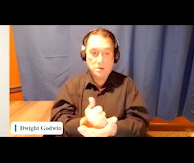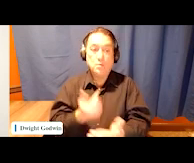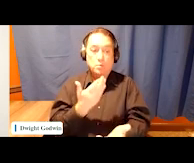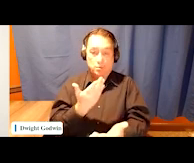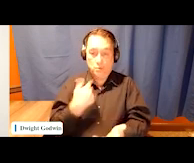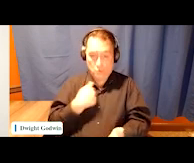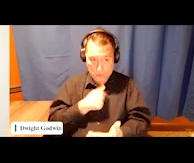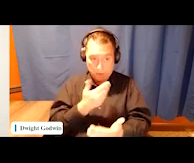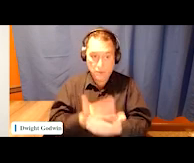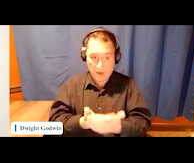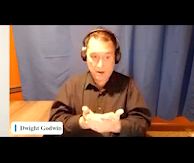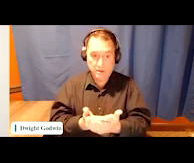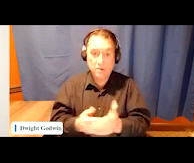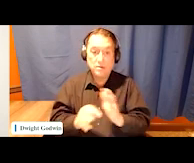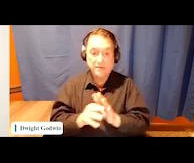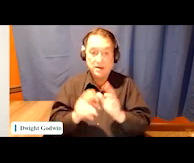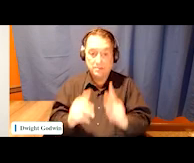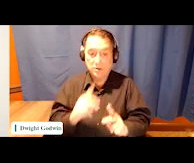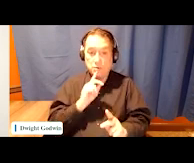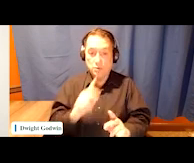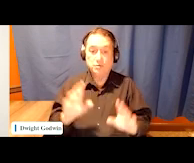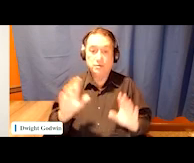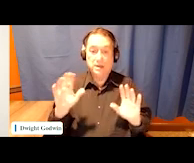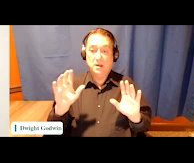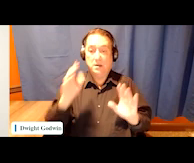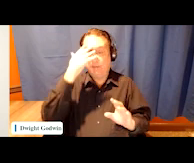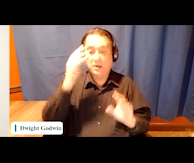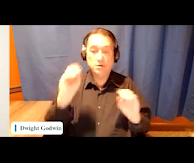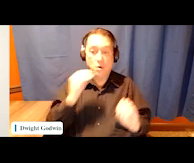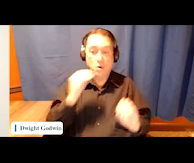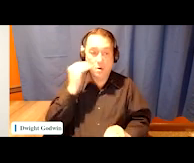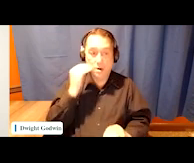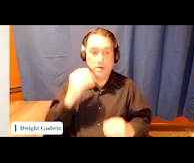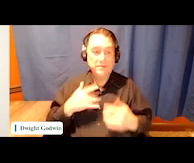we found out that the client was in distress because he was homeless and felt there was no support for him.